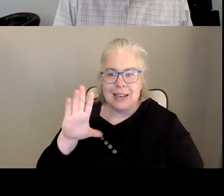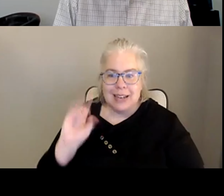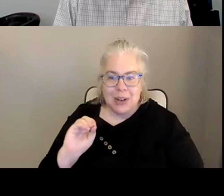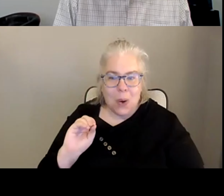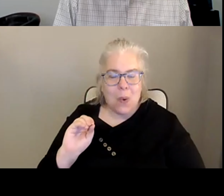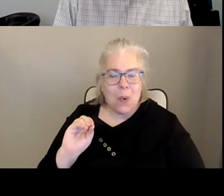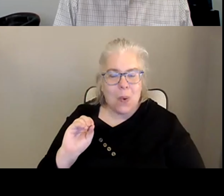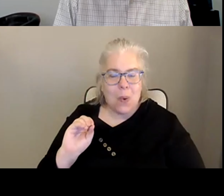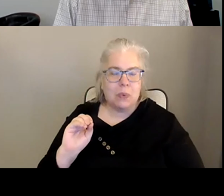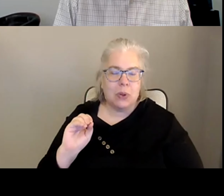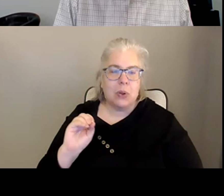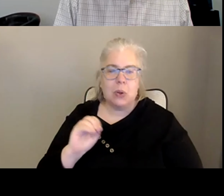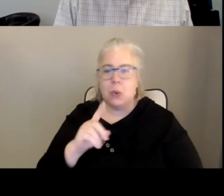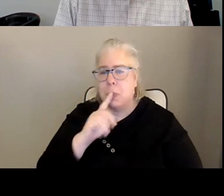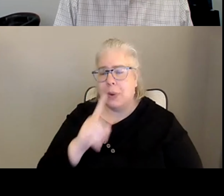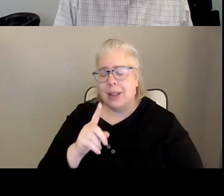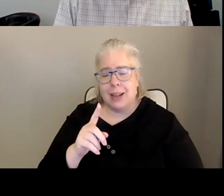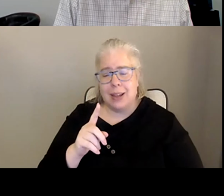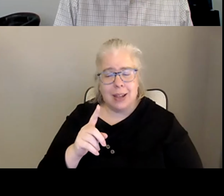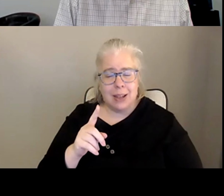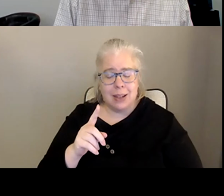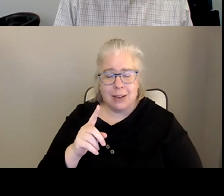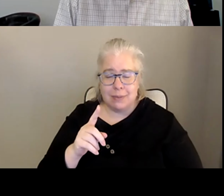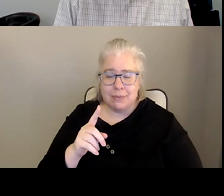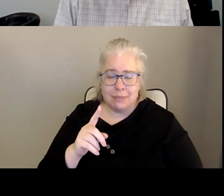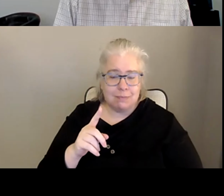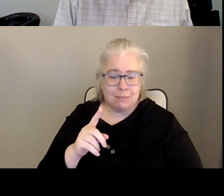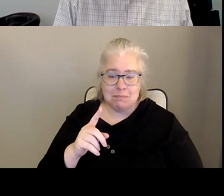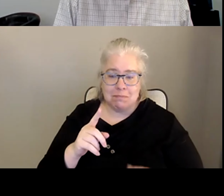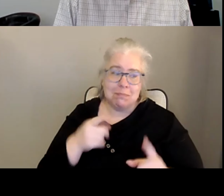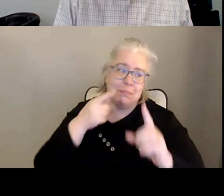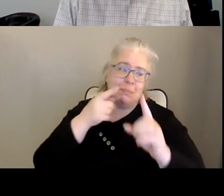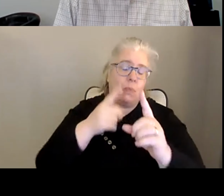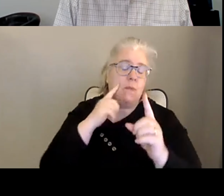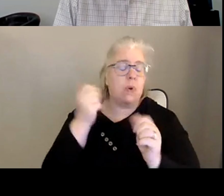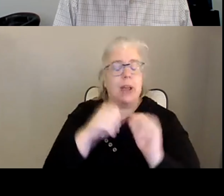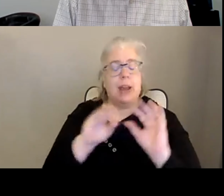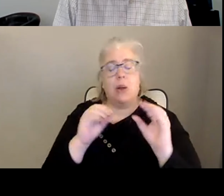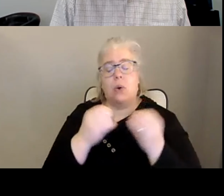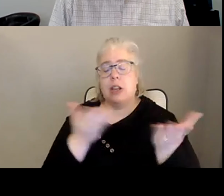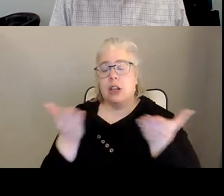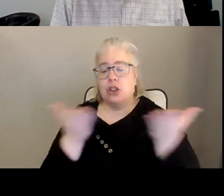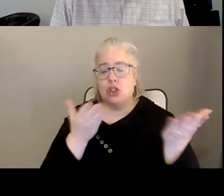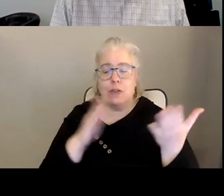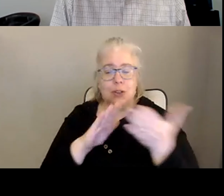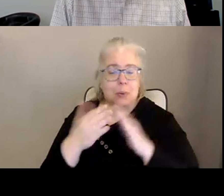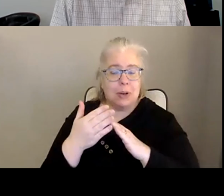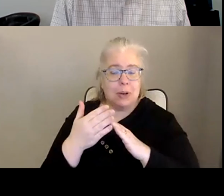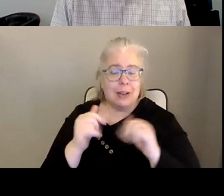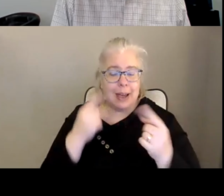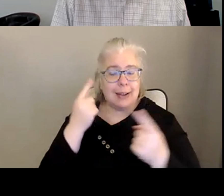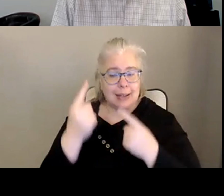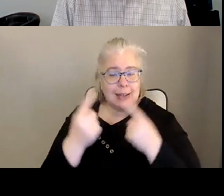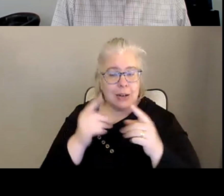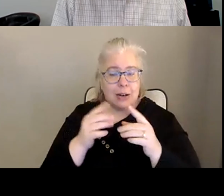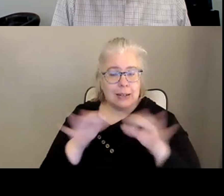really any organization that serves the greater community can really think about this and take some of the data